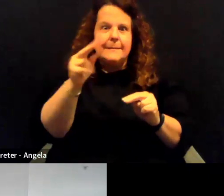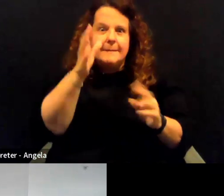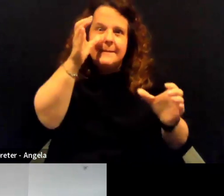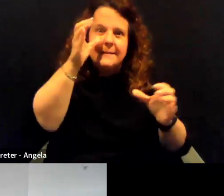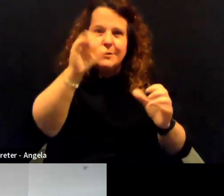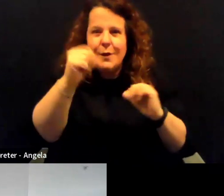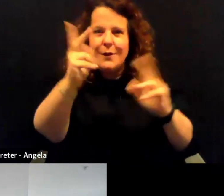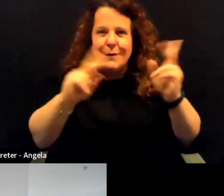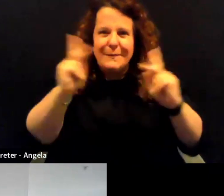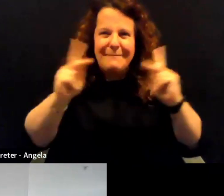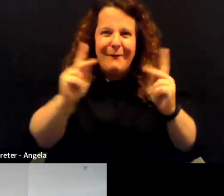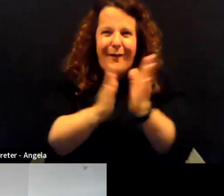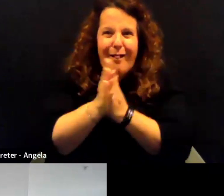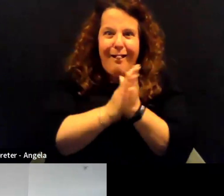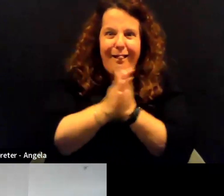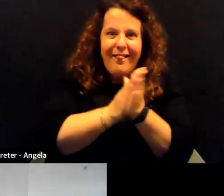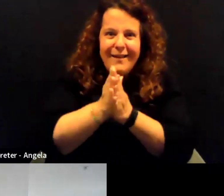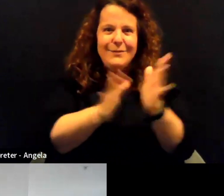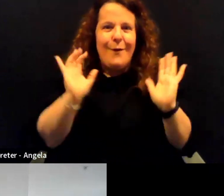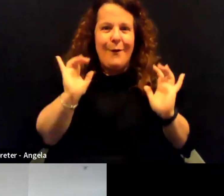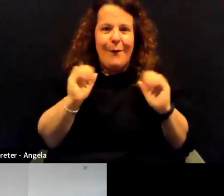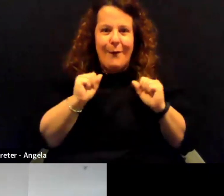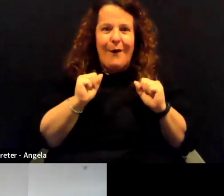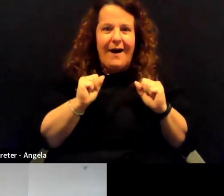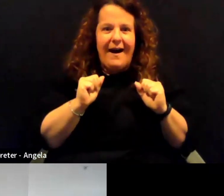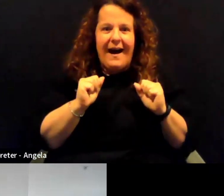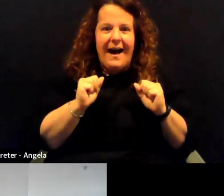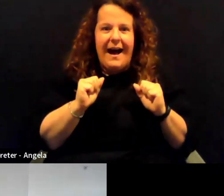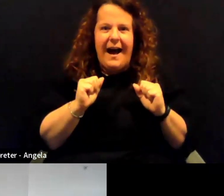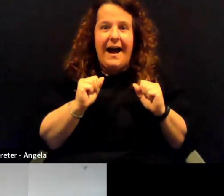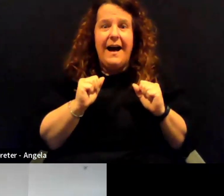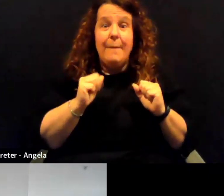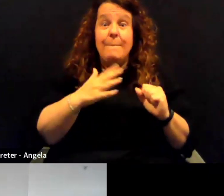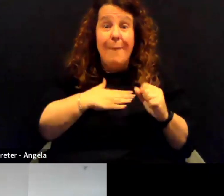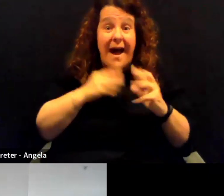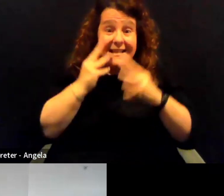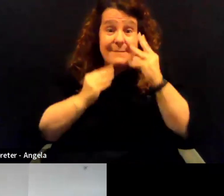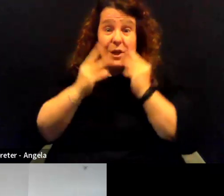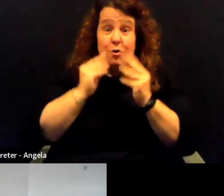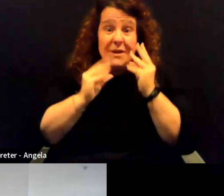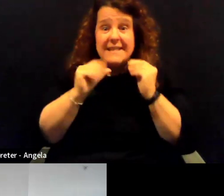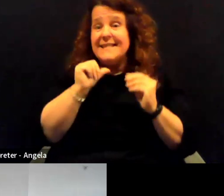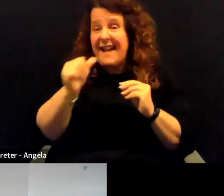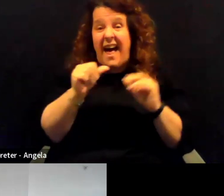And I will give a fair warning. I don't have the depth that some of the other panelists do with their experience.